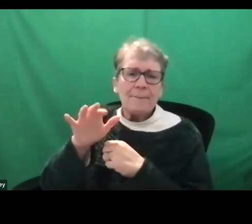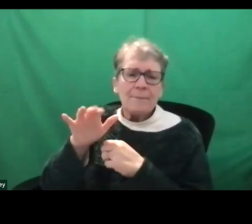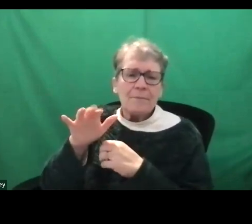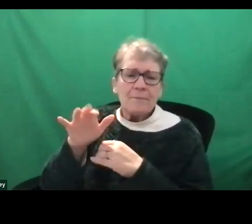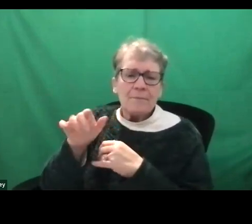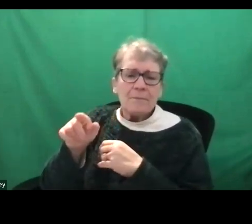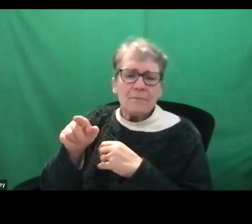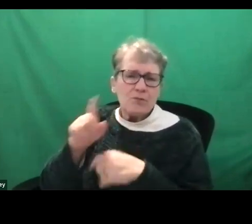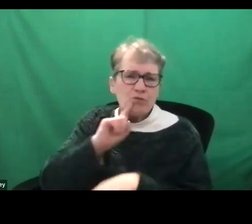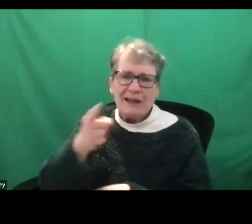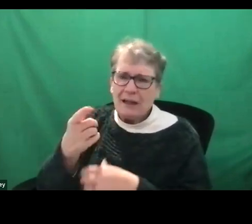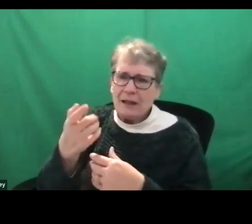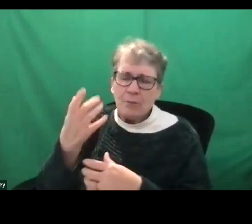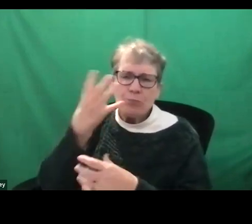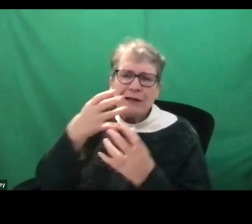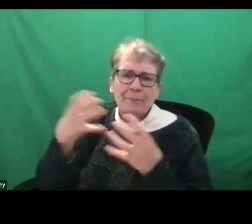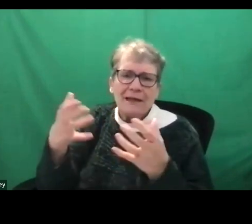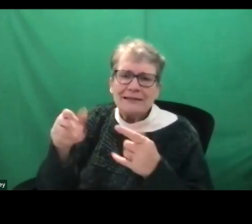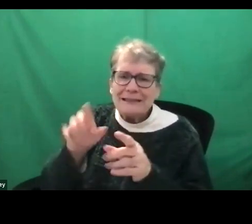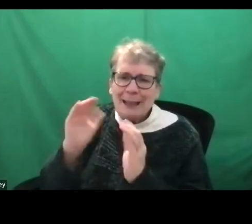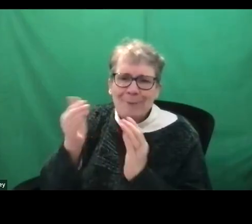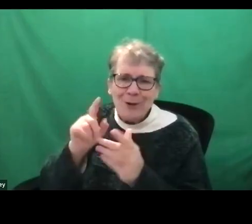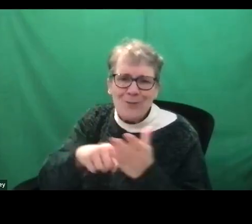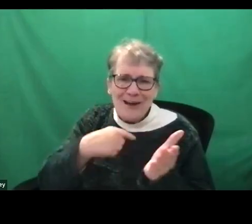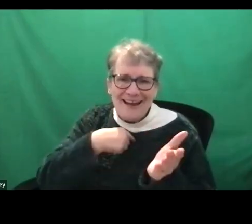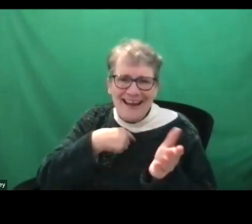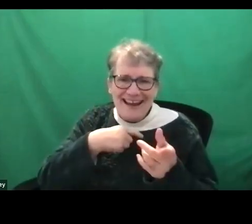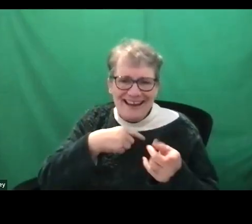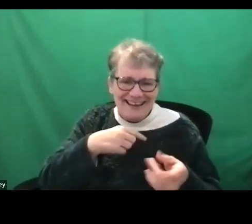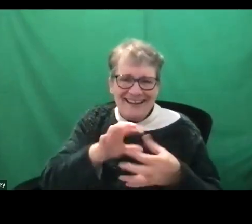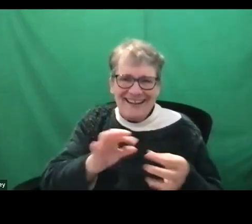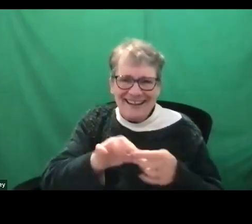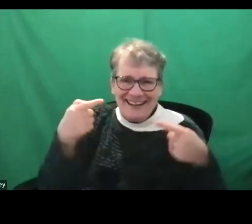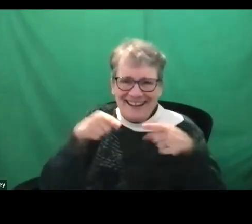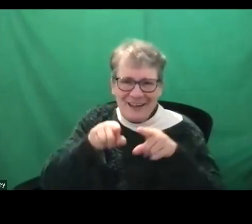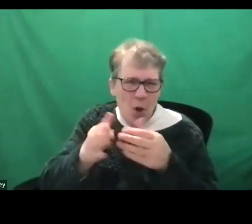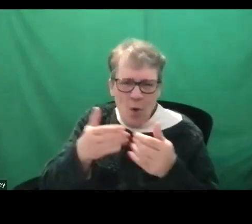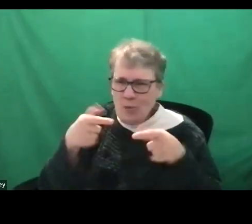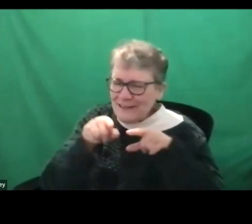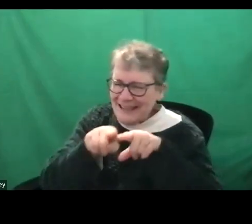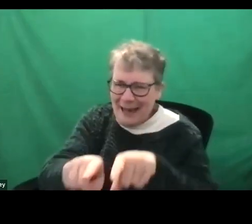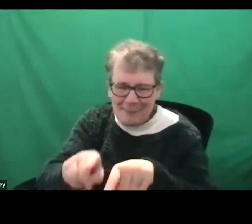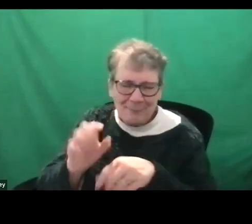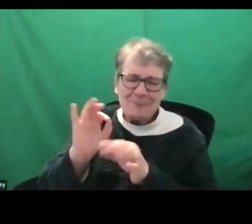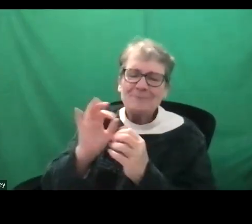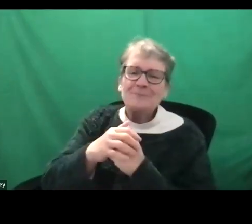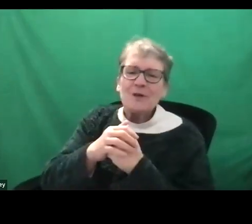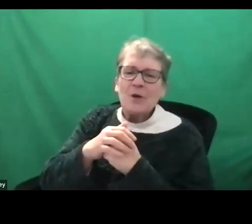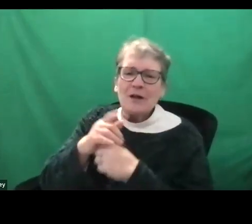if I could be involved with that, and I did. But really, it's pretty similar to what I have been saying.